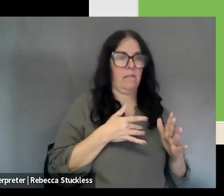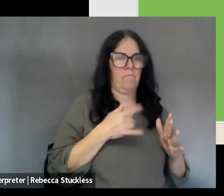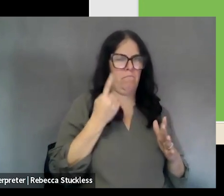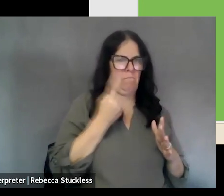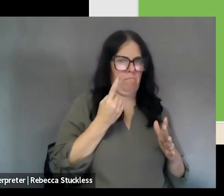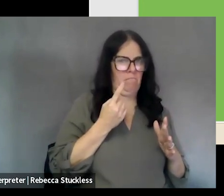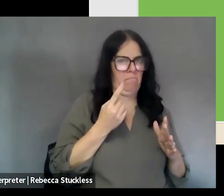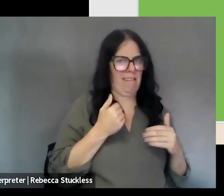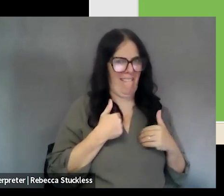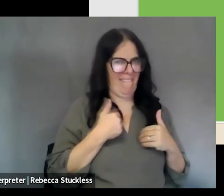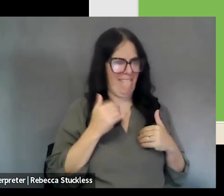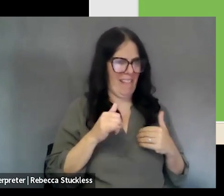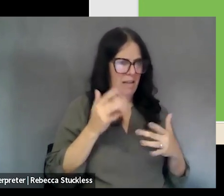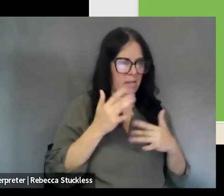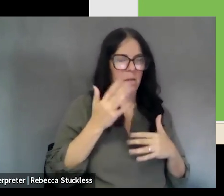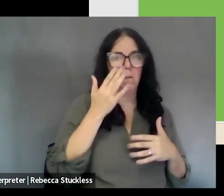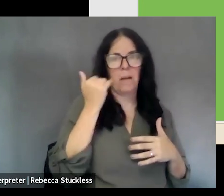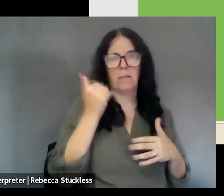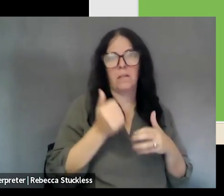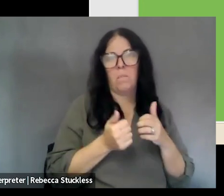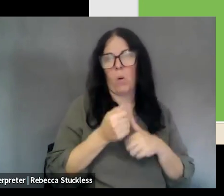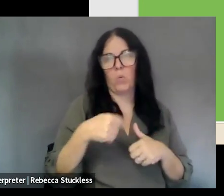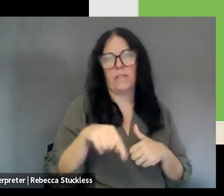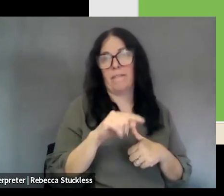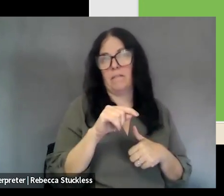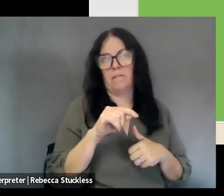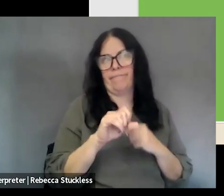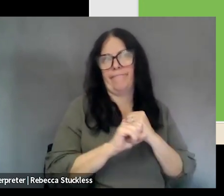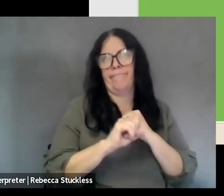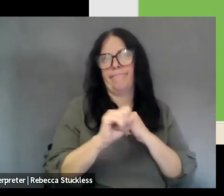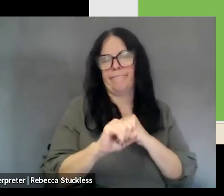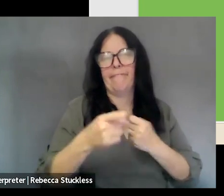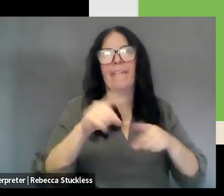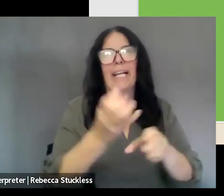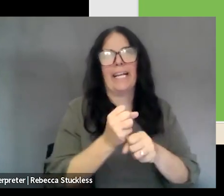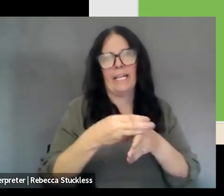this is what I have because most of us are not that lucky and hopefully as we begin to